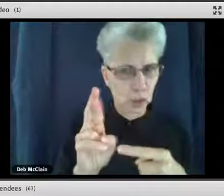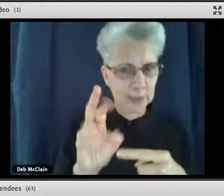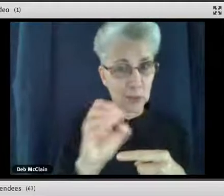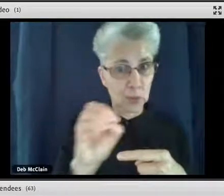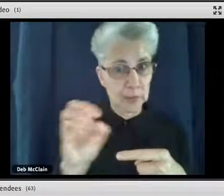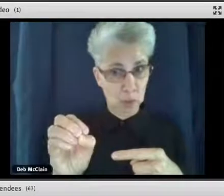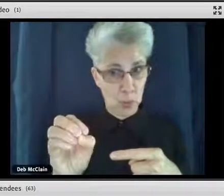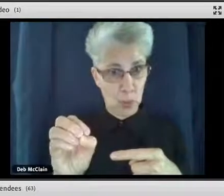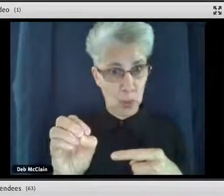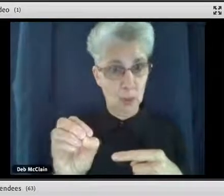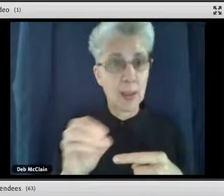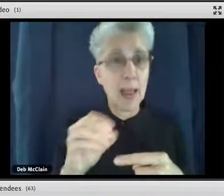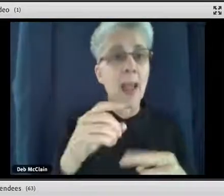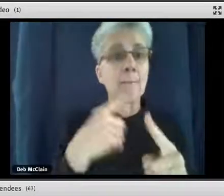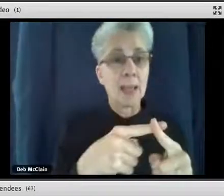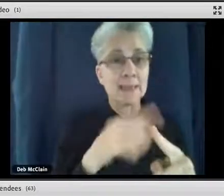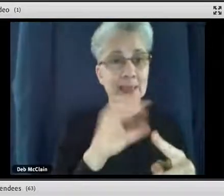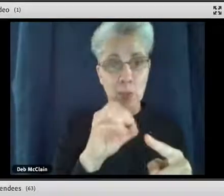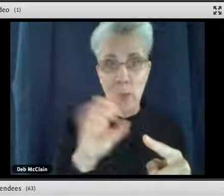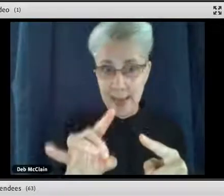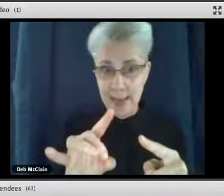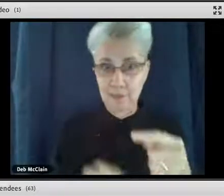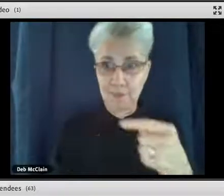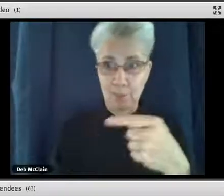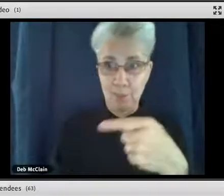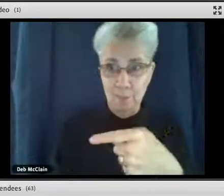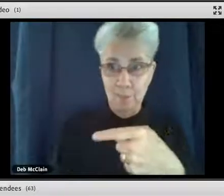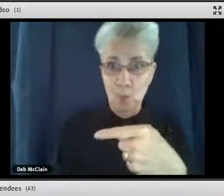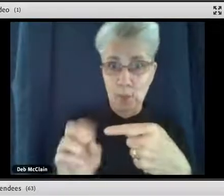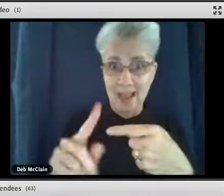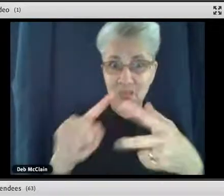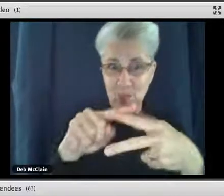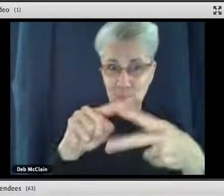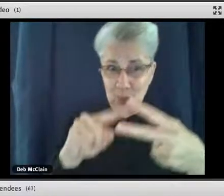So 000 field and the 008 field, okay?